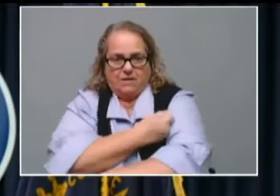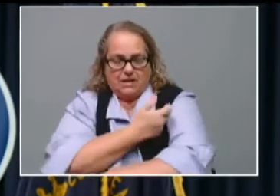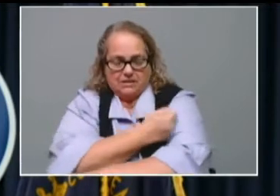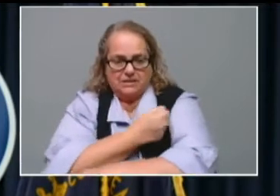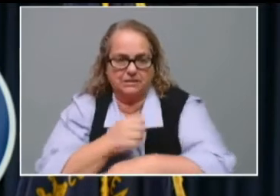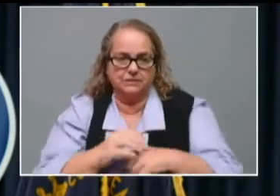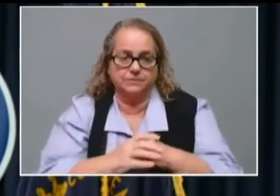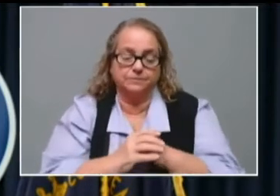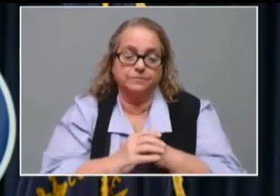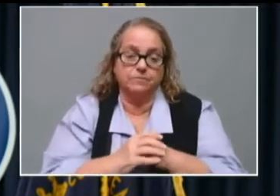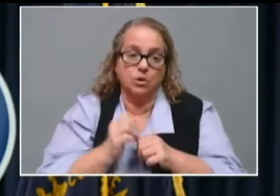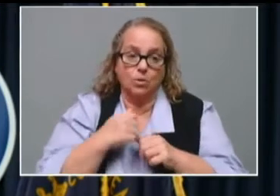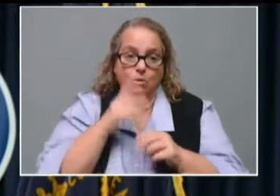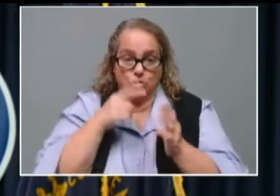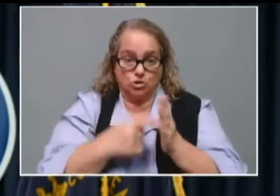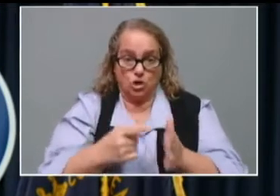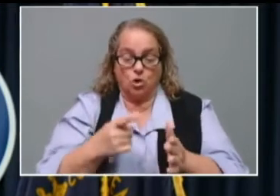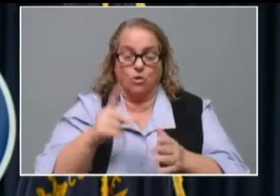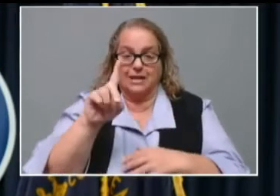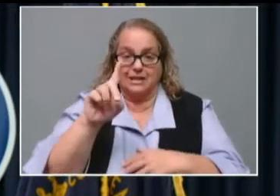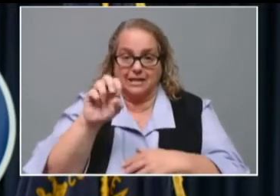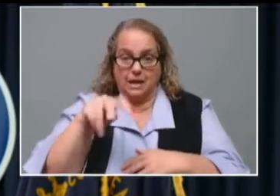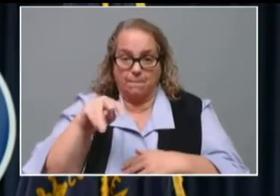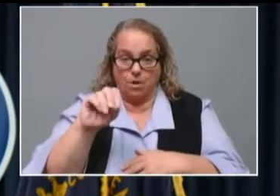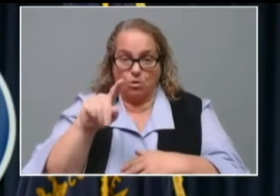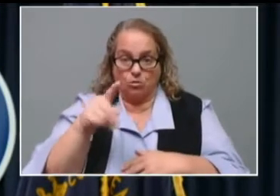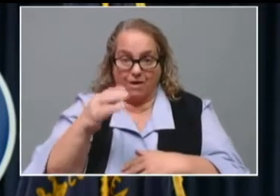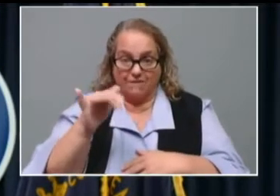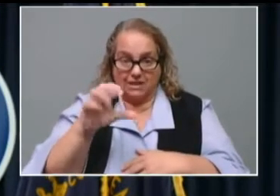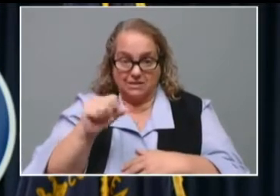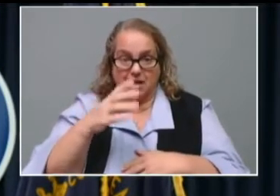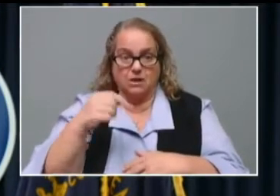demographic and we'll add 5-11. I'm gonna tell you ahead of time. That